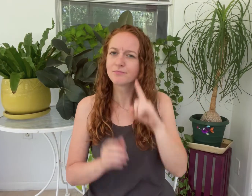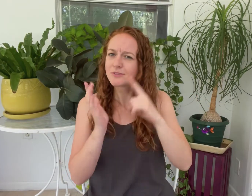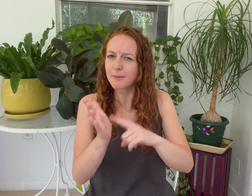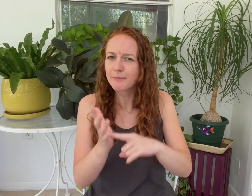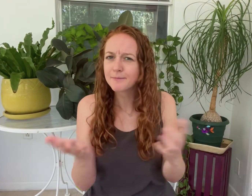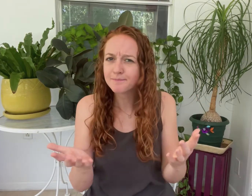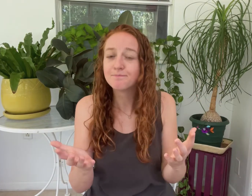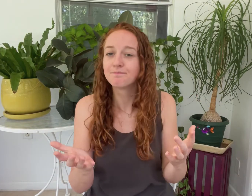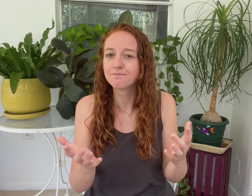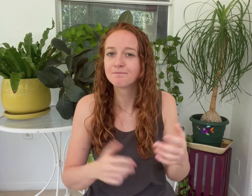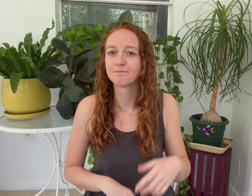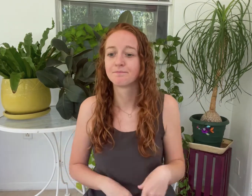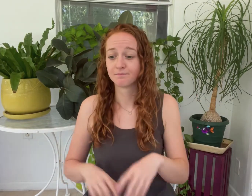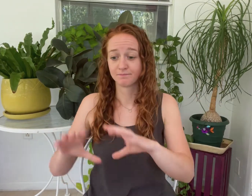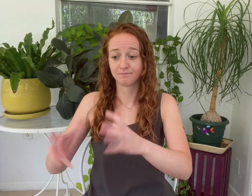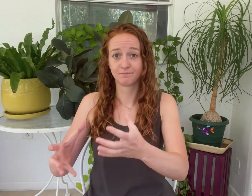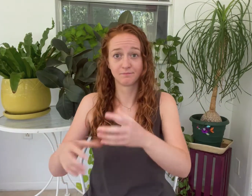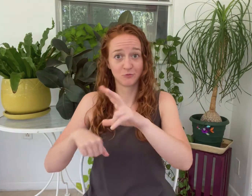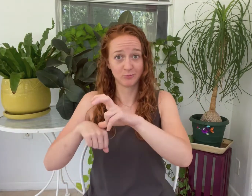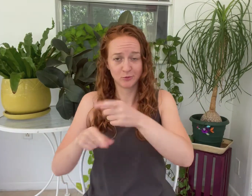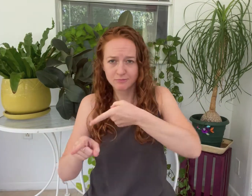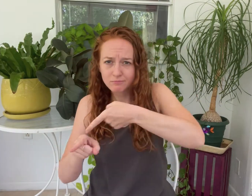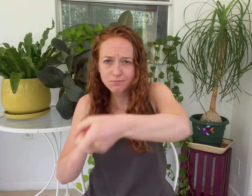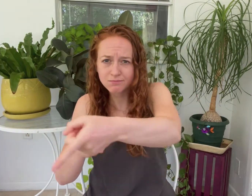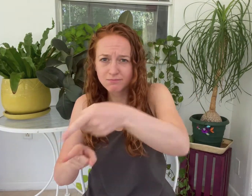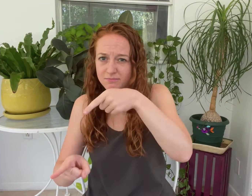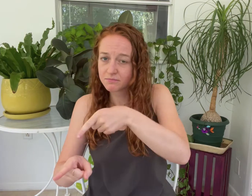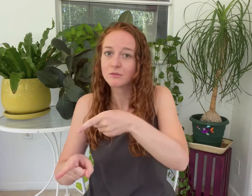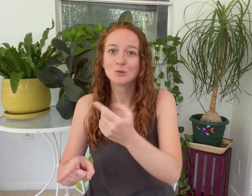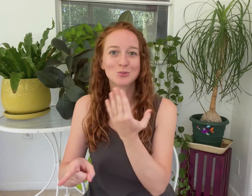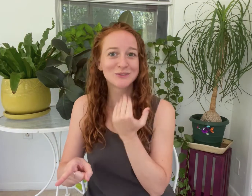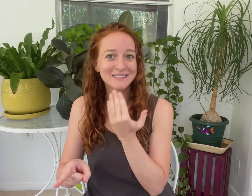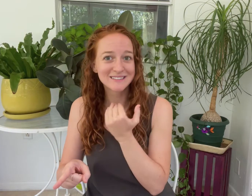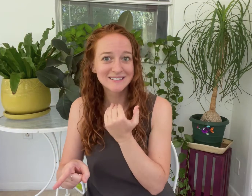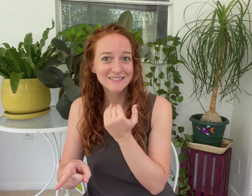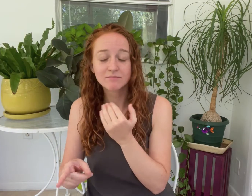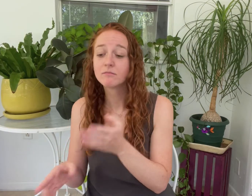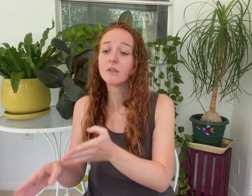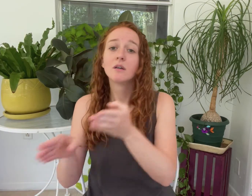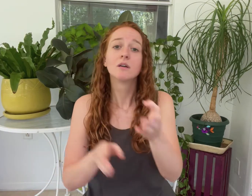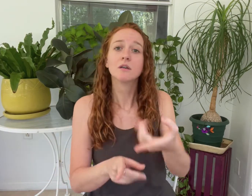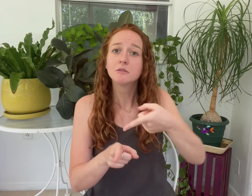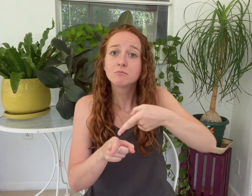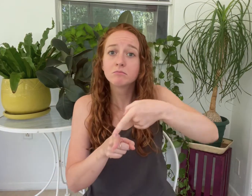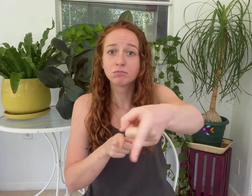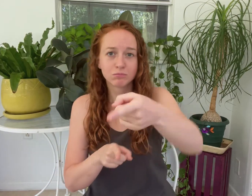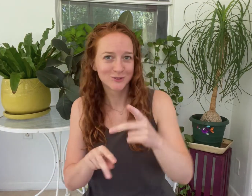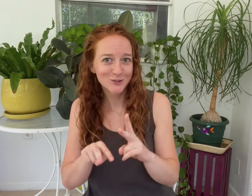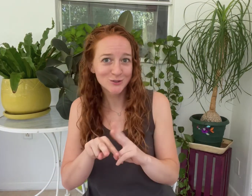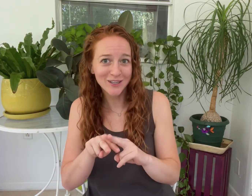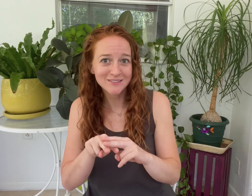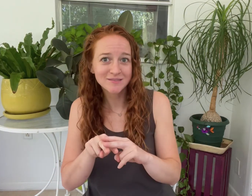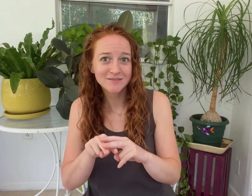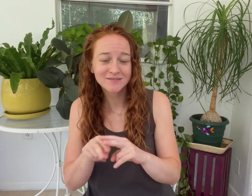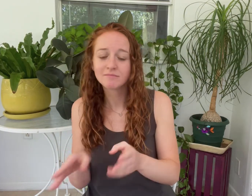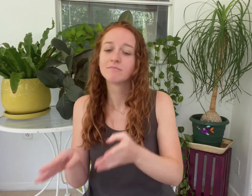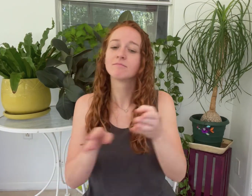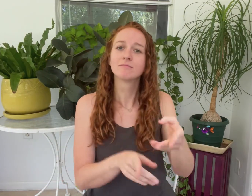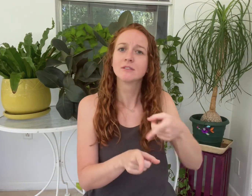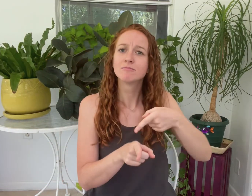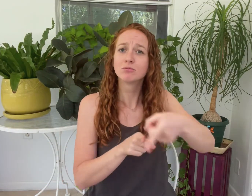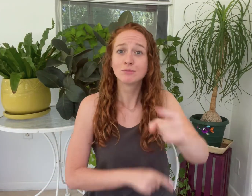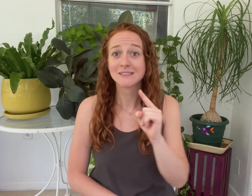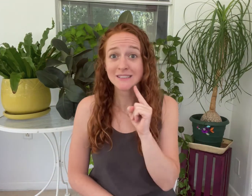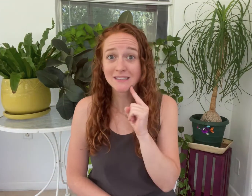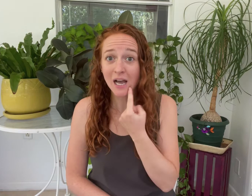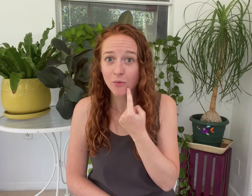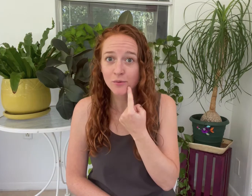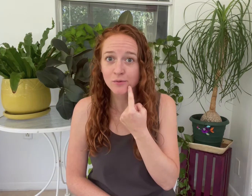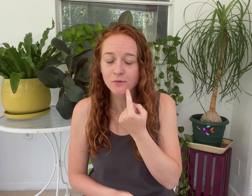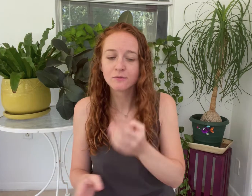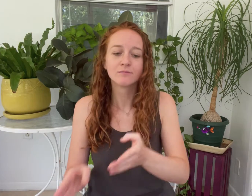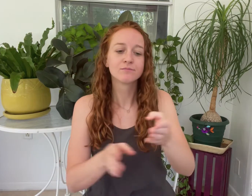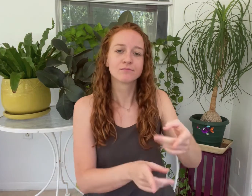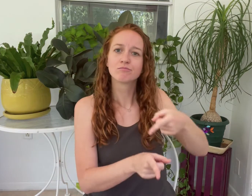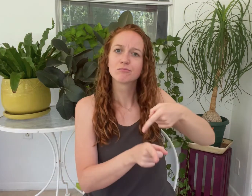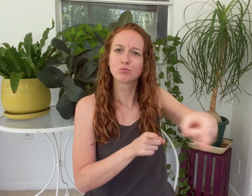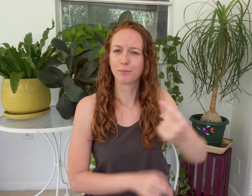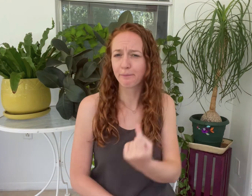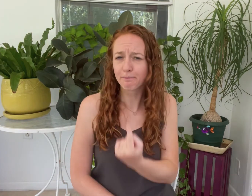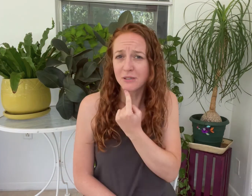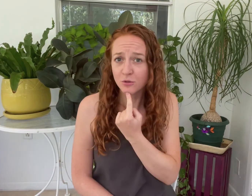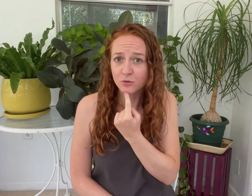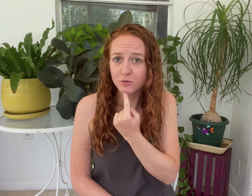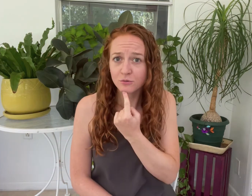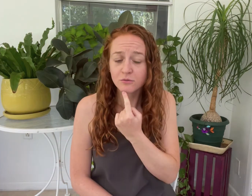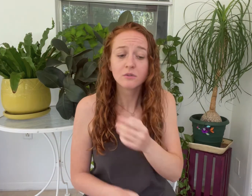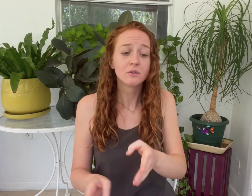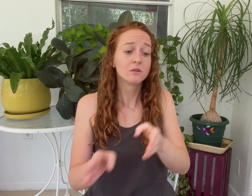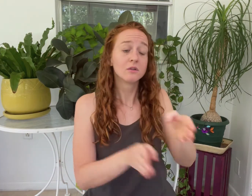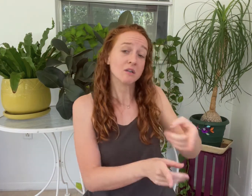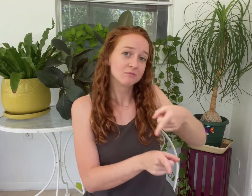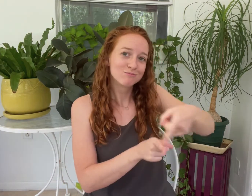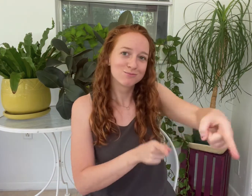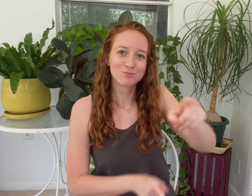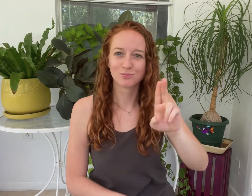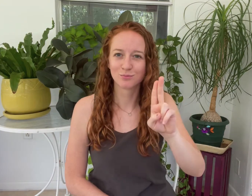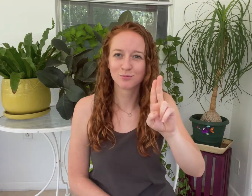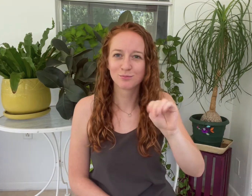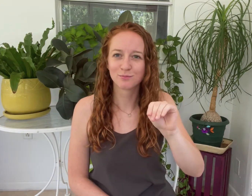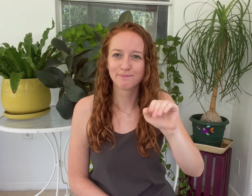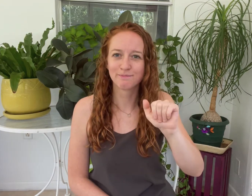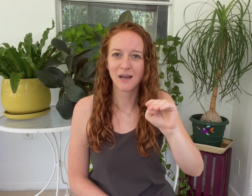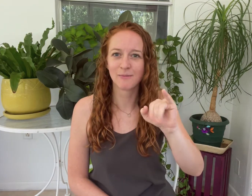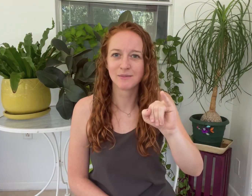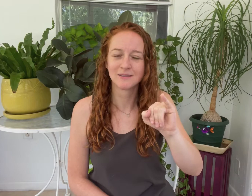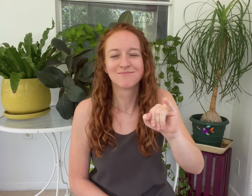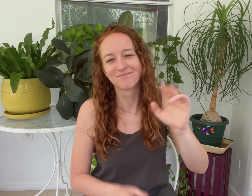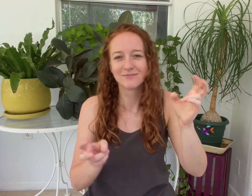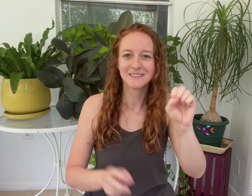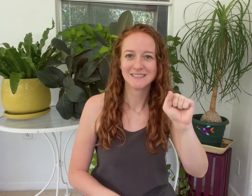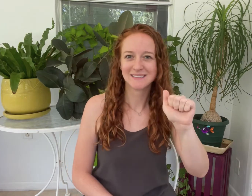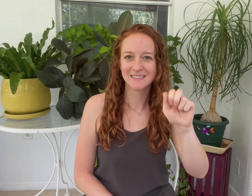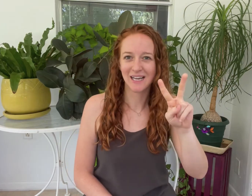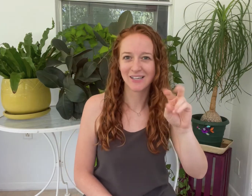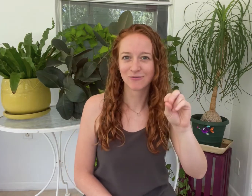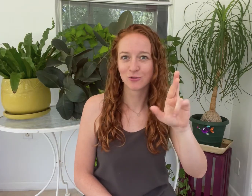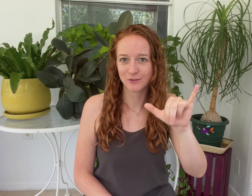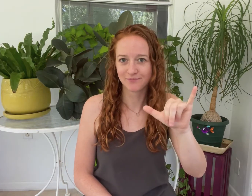such as sweet, salty, sour, bitter, and umami (savory).